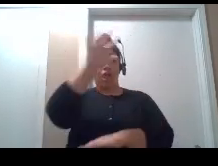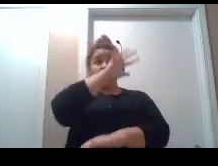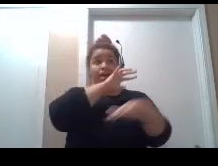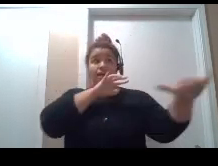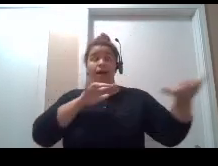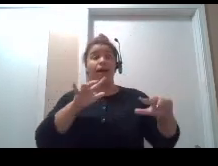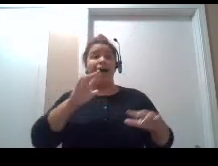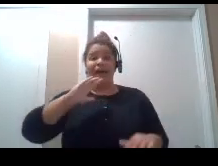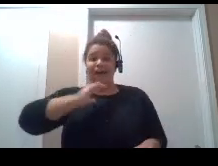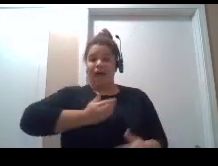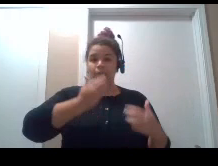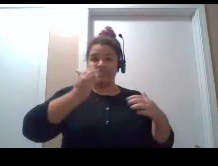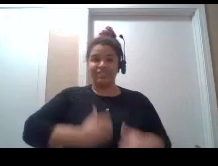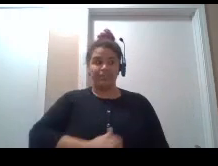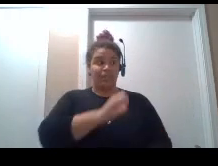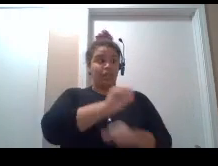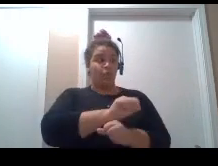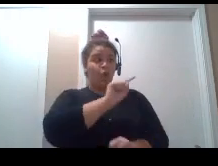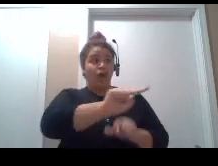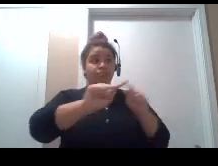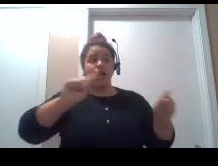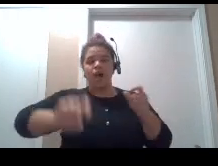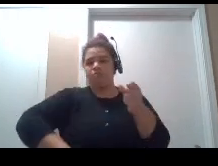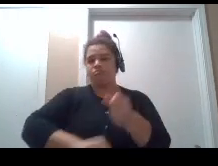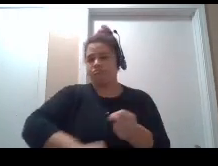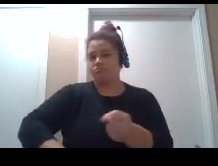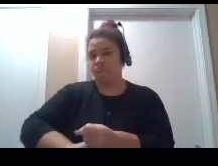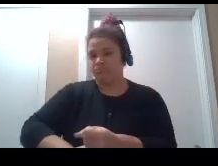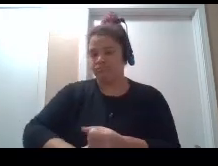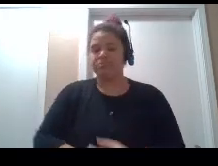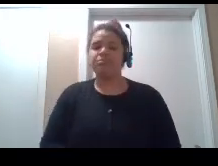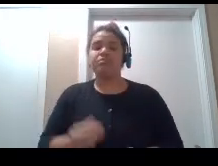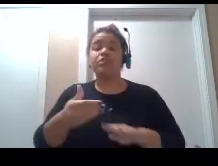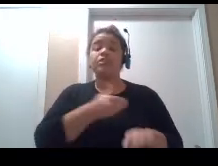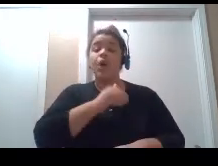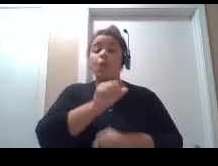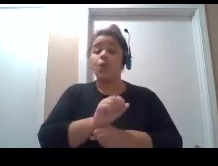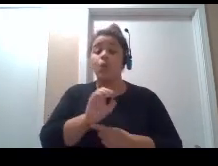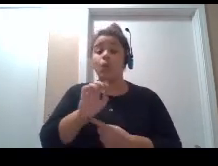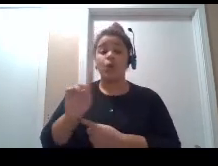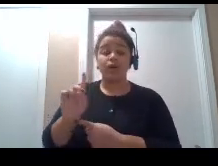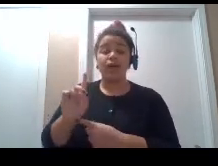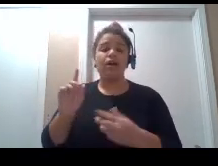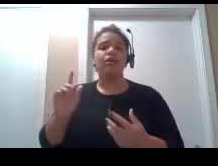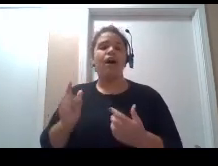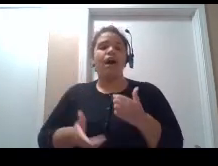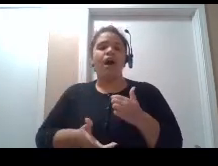Before working with OOD, I was the Administrator of an agency that provided job development services